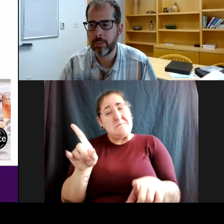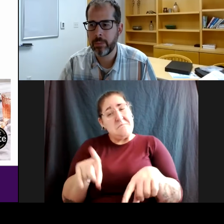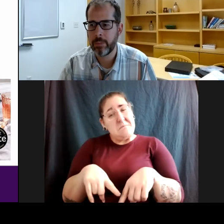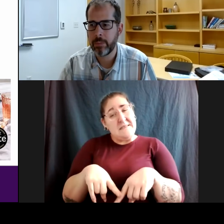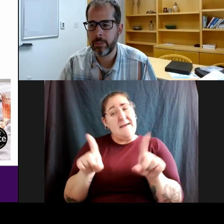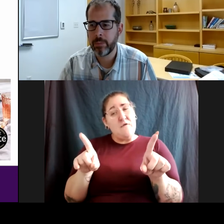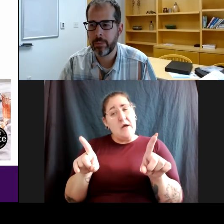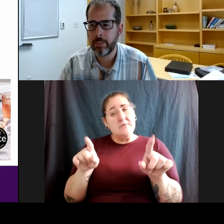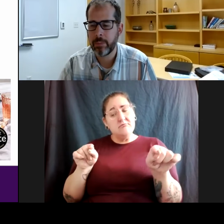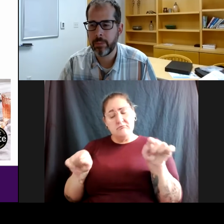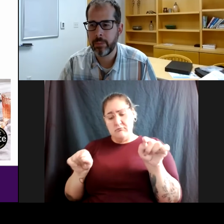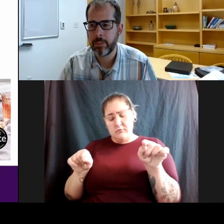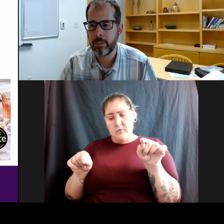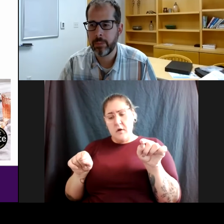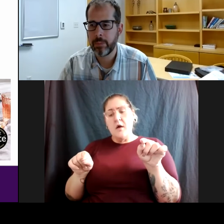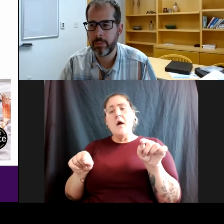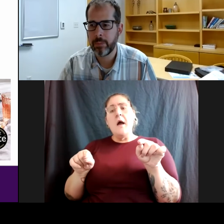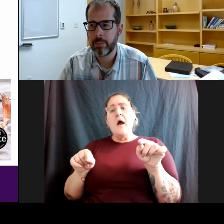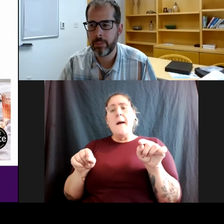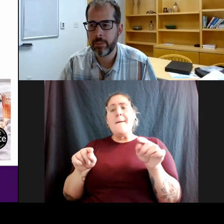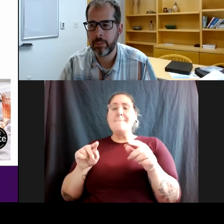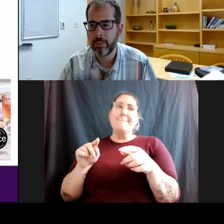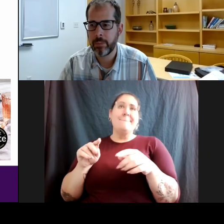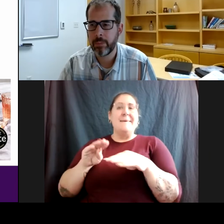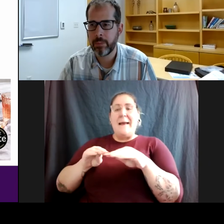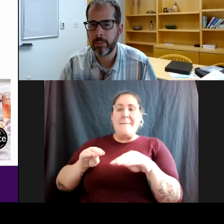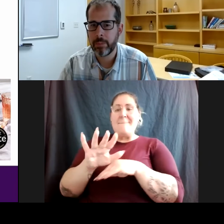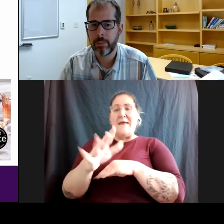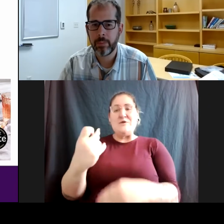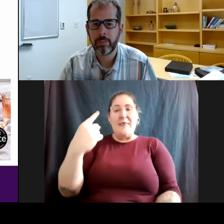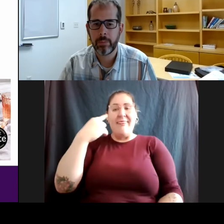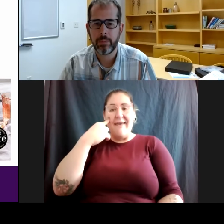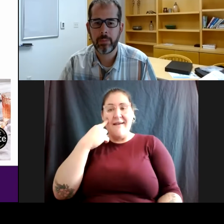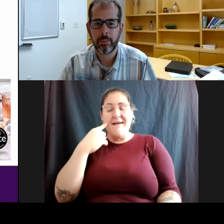using your mouse, you automatically think that the website is doing something different.